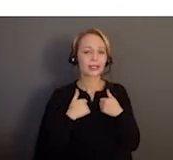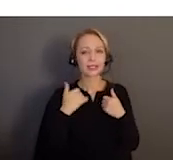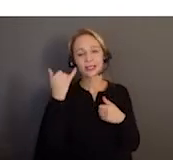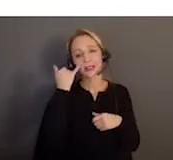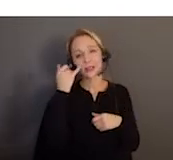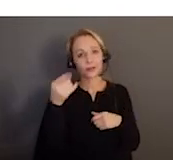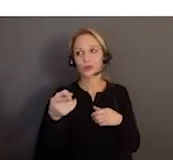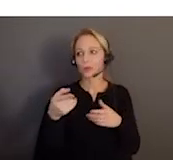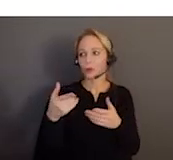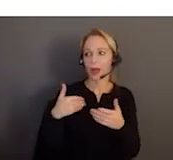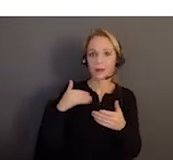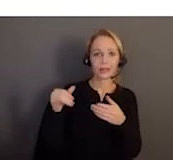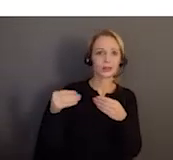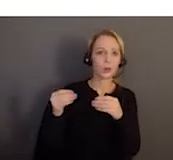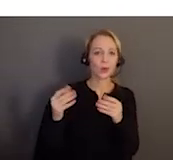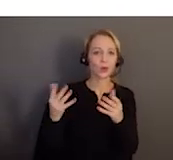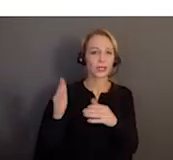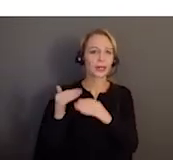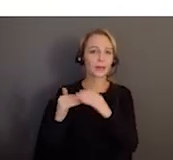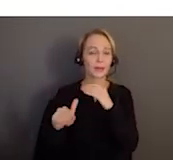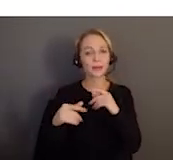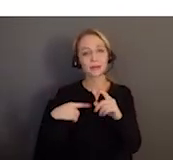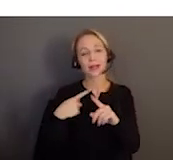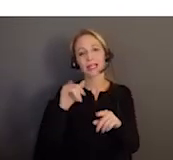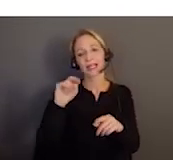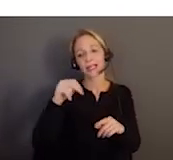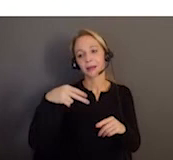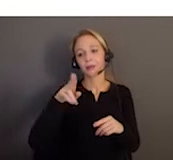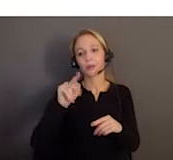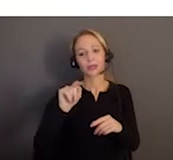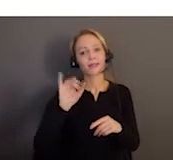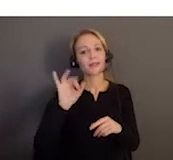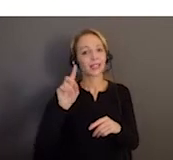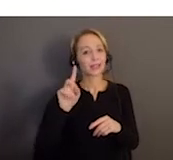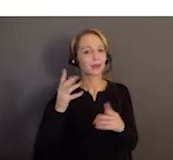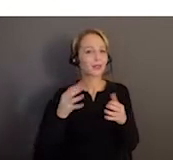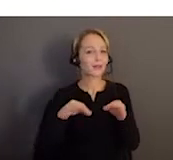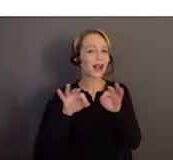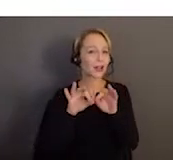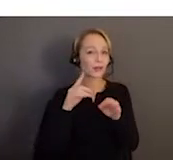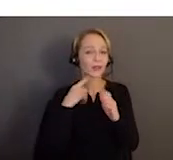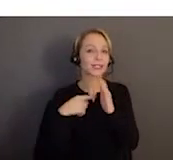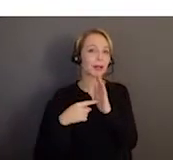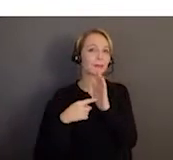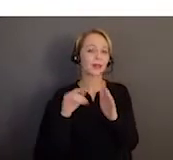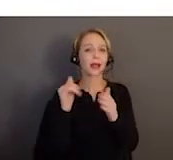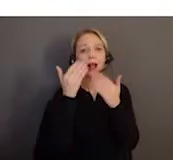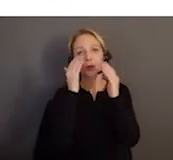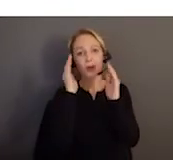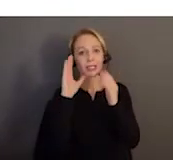AND OF COURSE INPUT FIELDS, THE VALUE, FOR EXAMPLE, THE